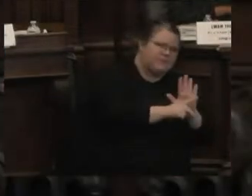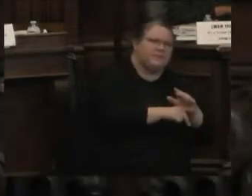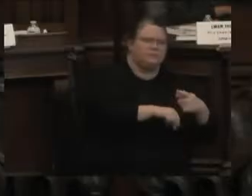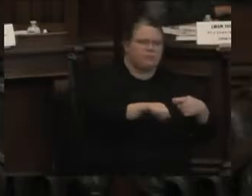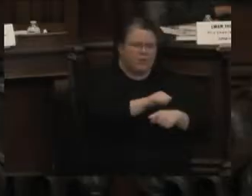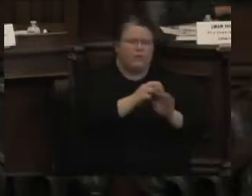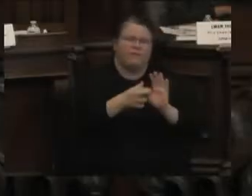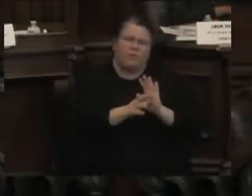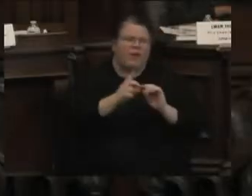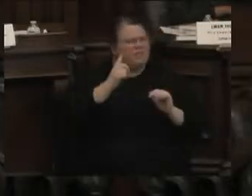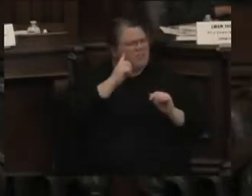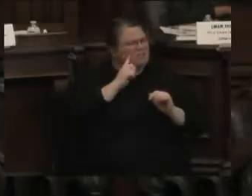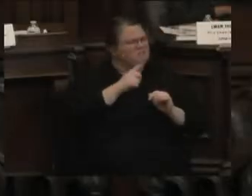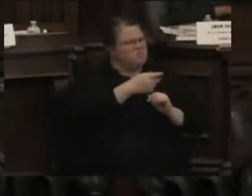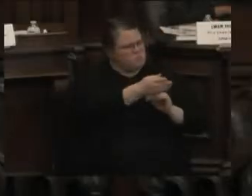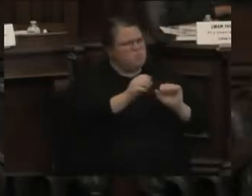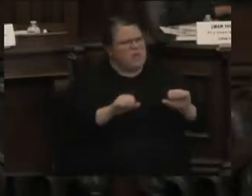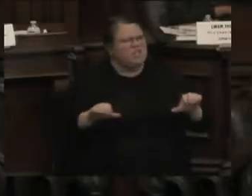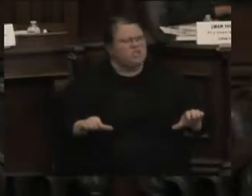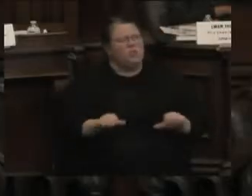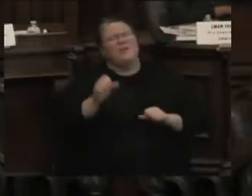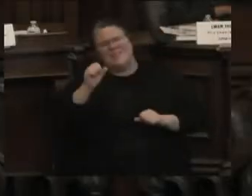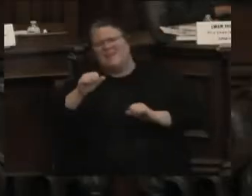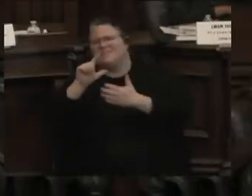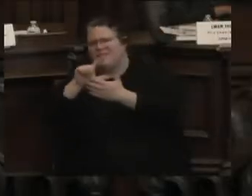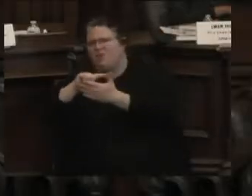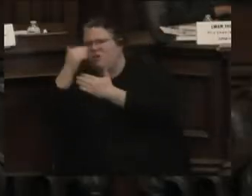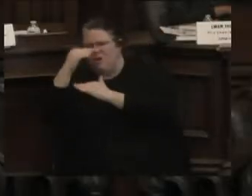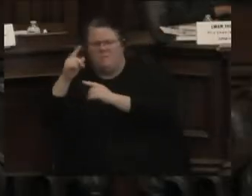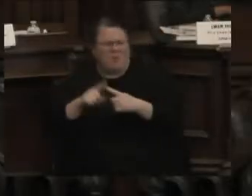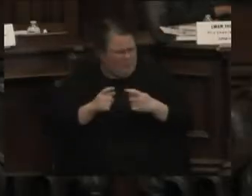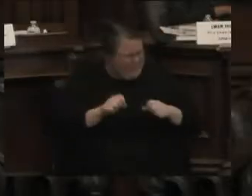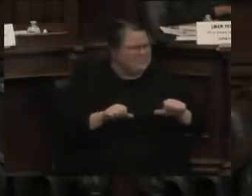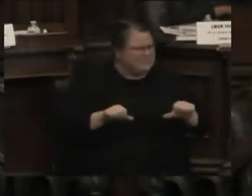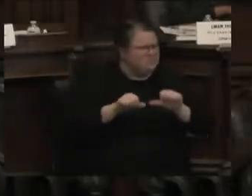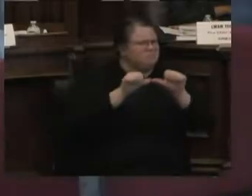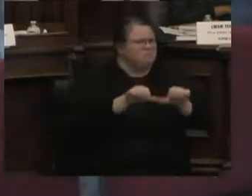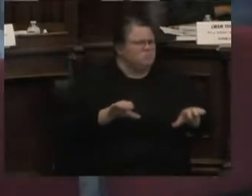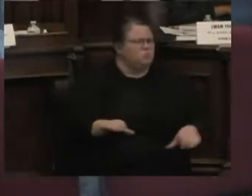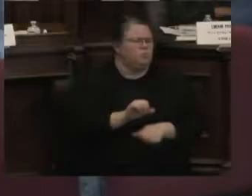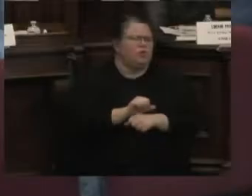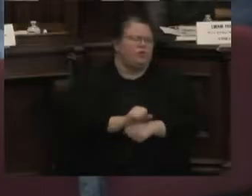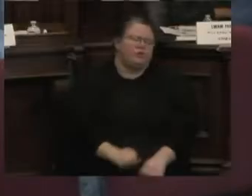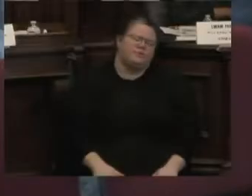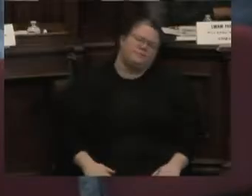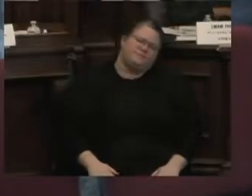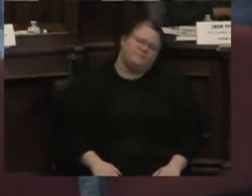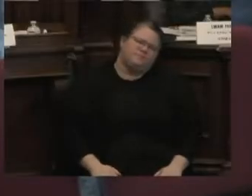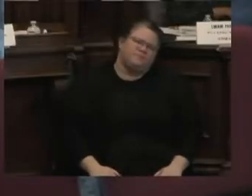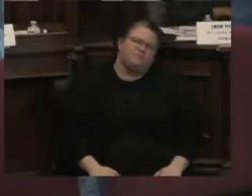That's the way I think about these patterns, practices, policies and review assessments. I think that's work the agency